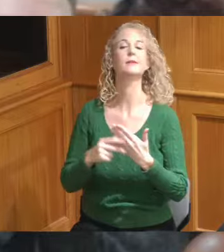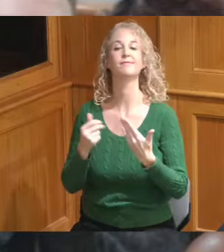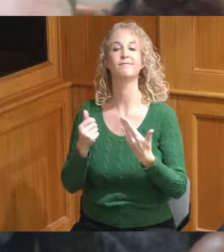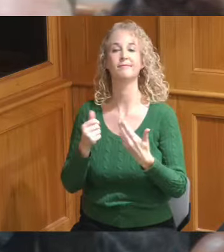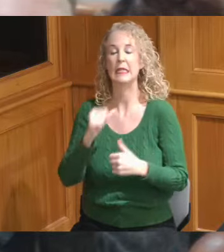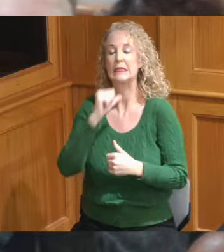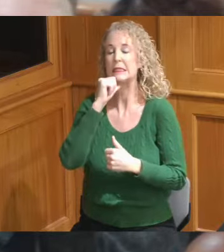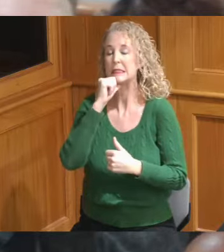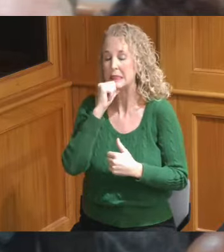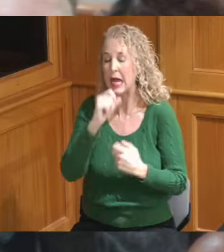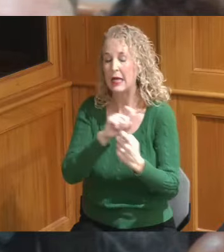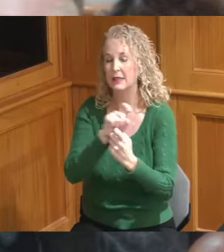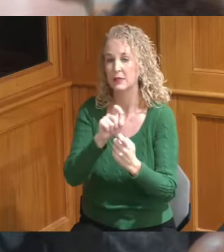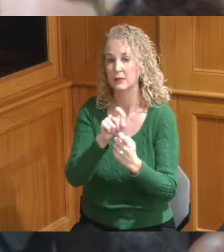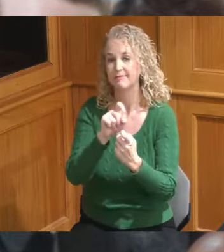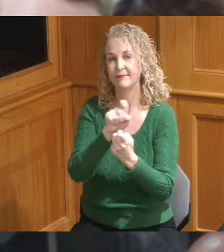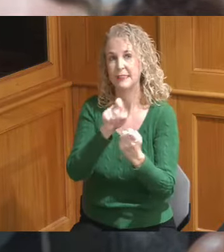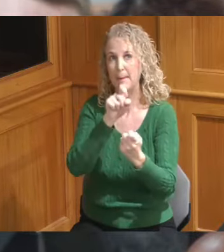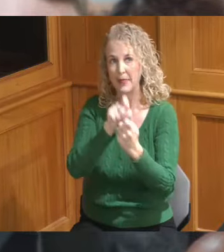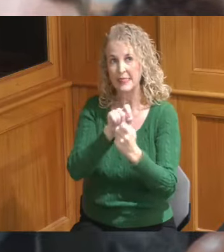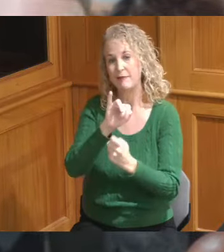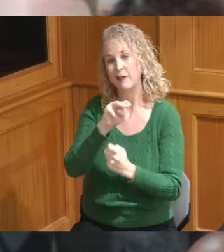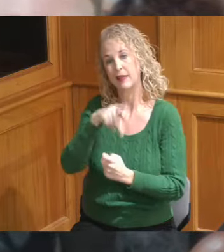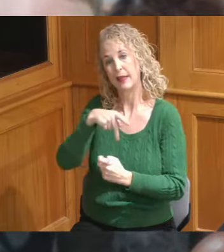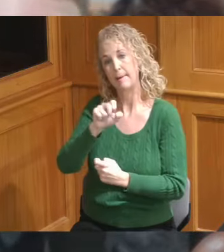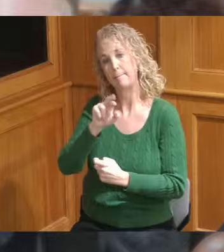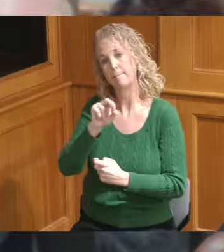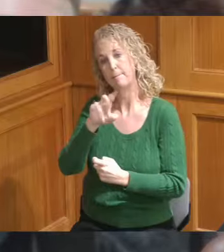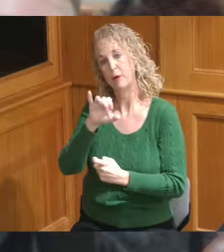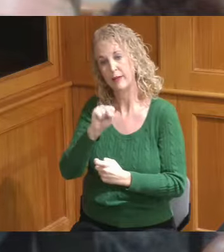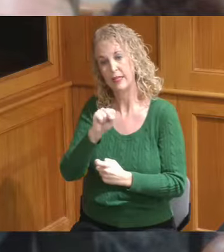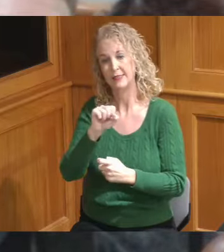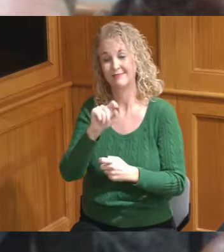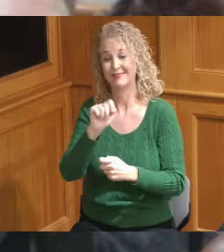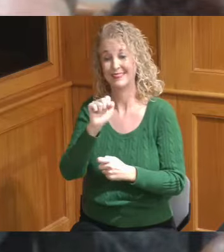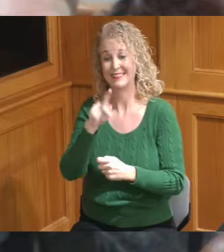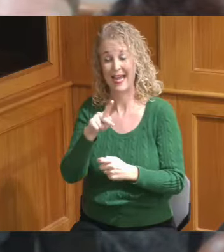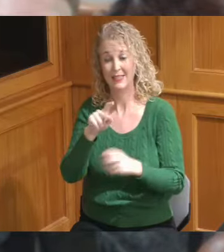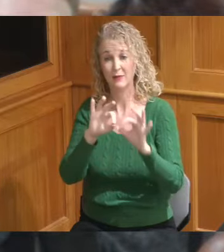surface task force that the Board set up several years ago. And I really want to applaud MSD for